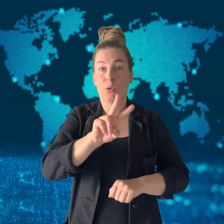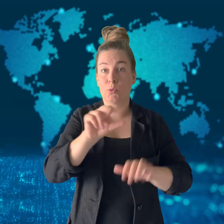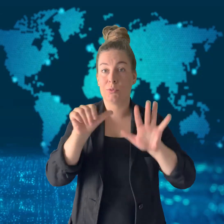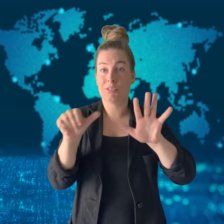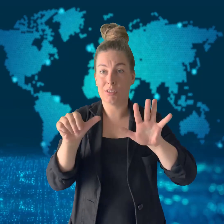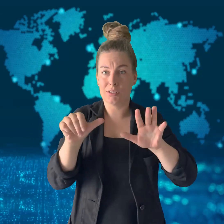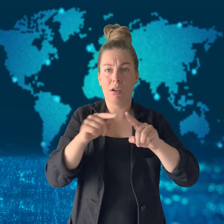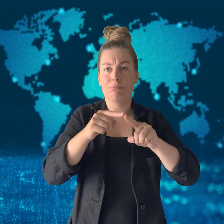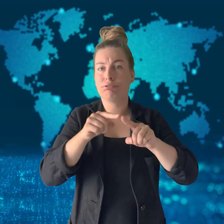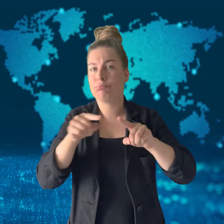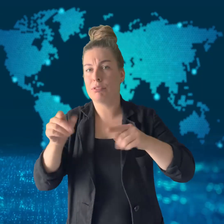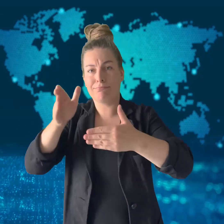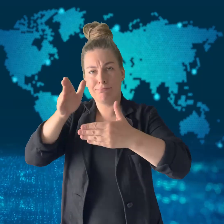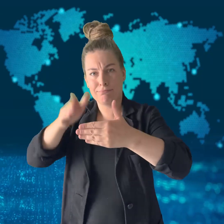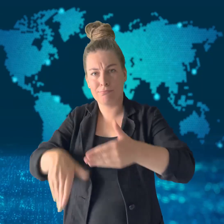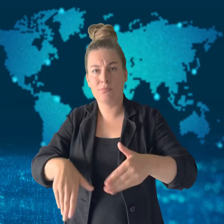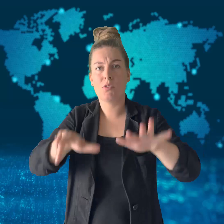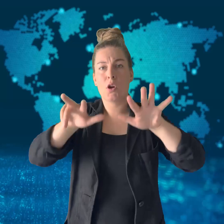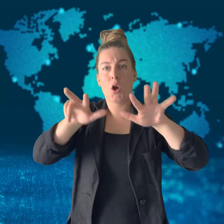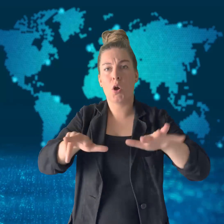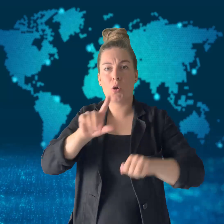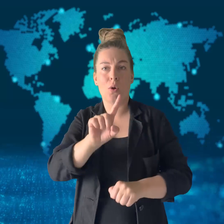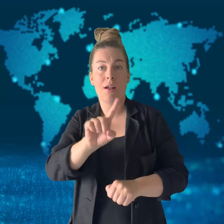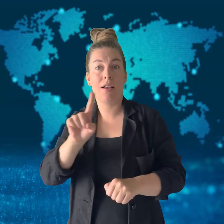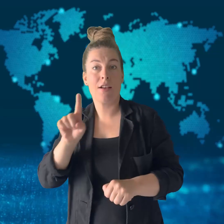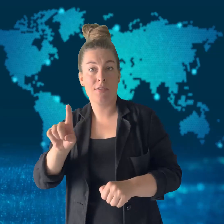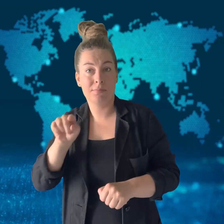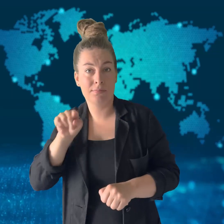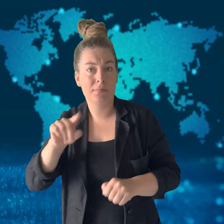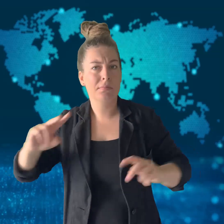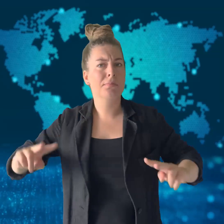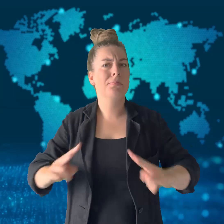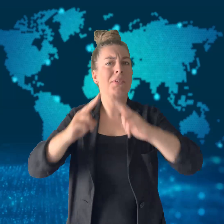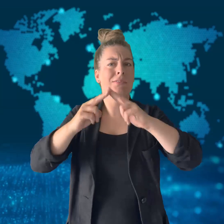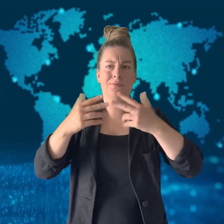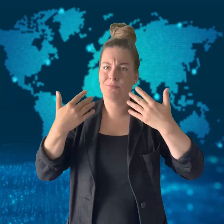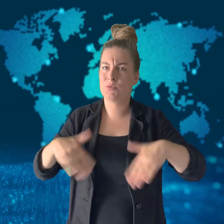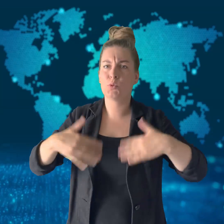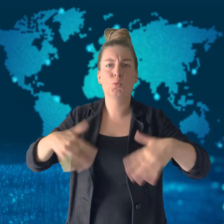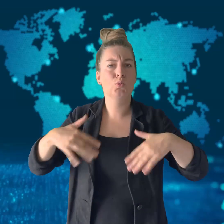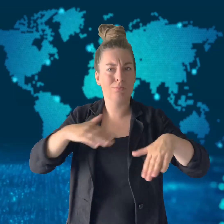the Olympic Games.